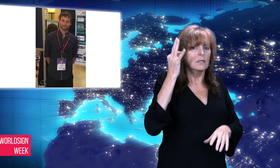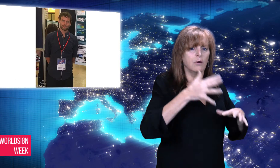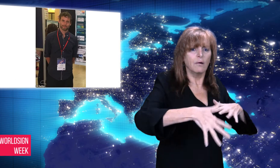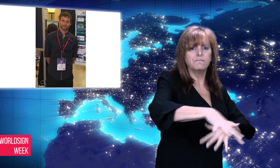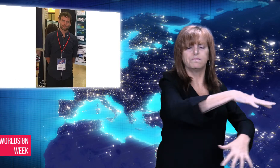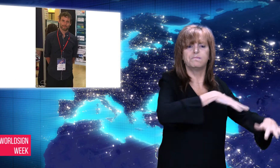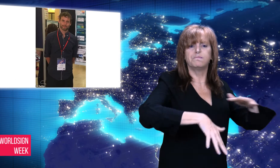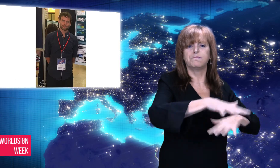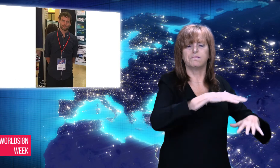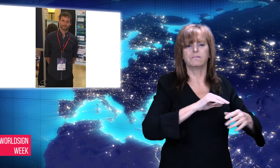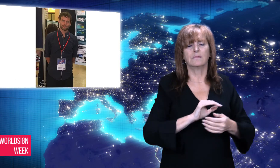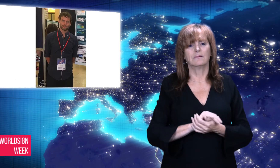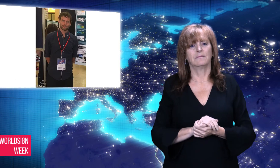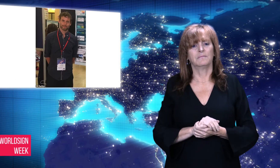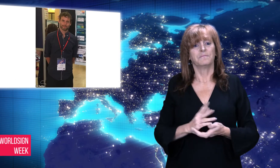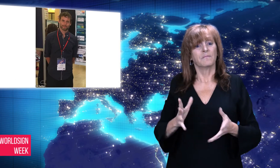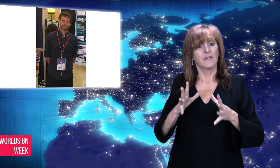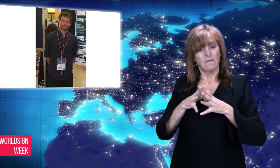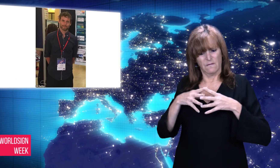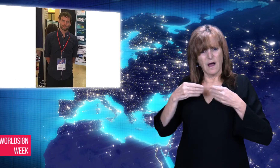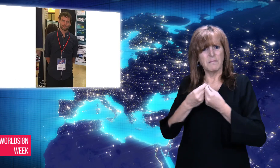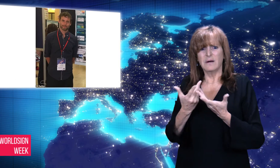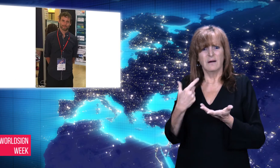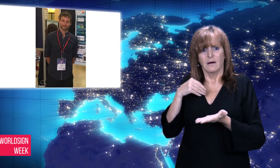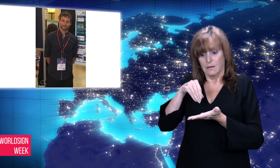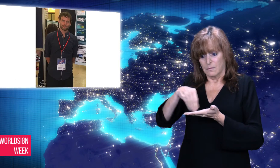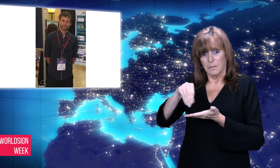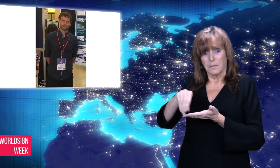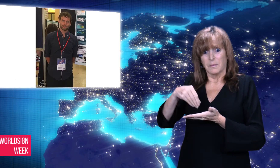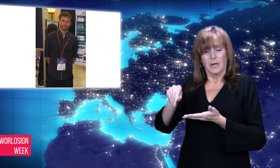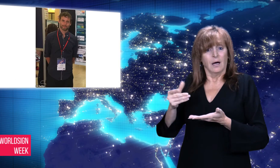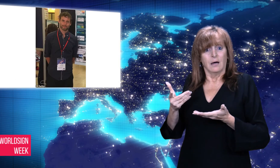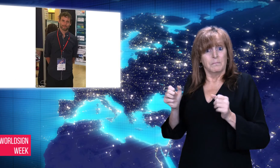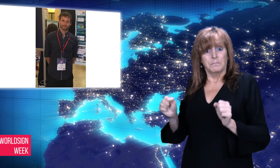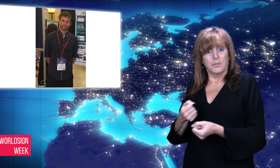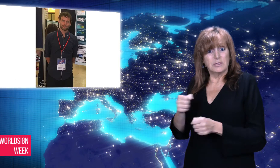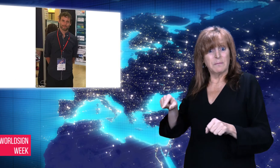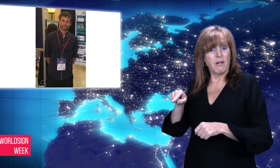services. The family cannot afford to cover the cost